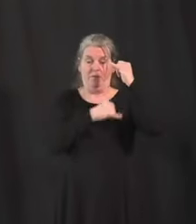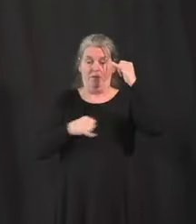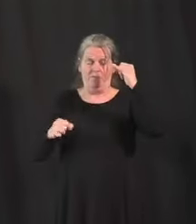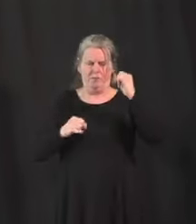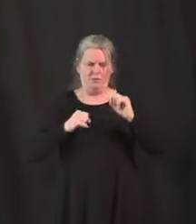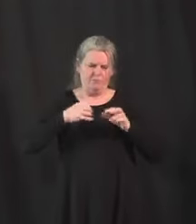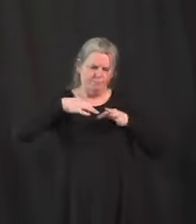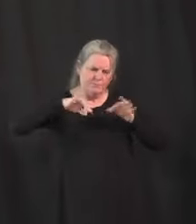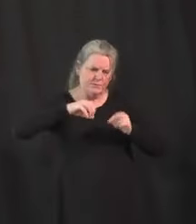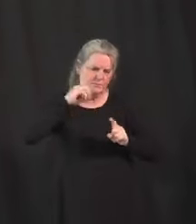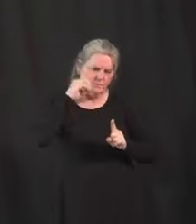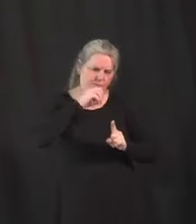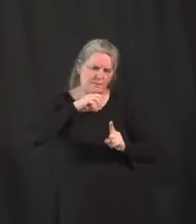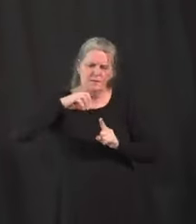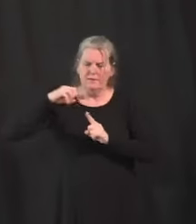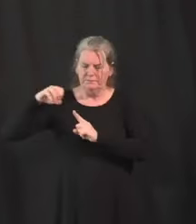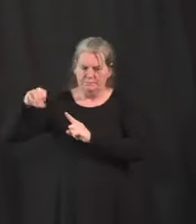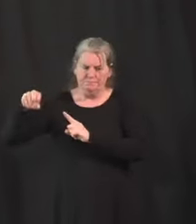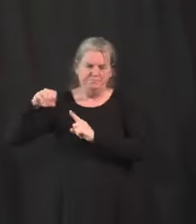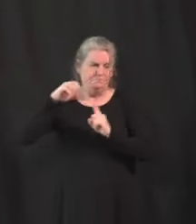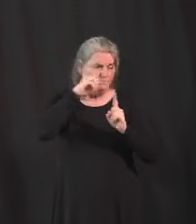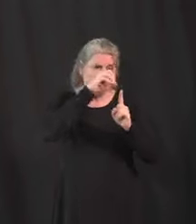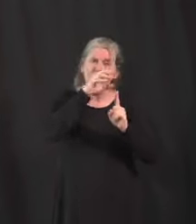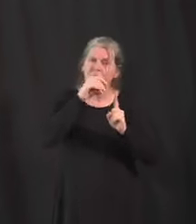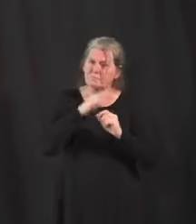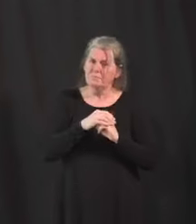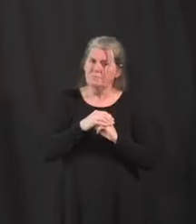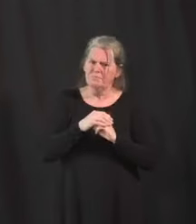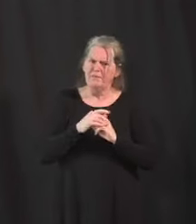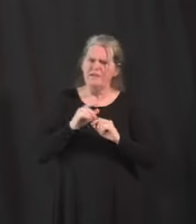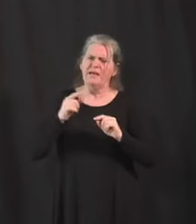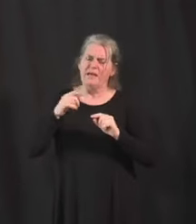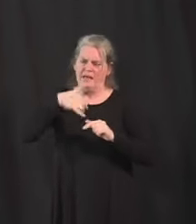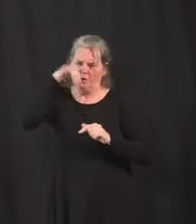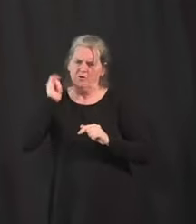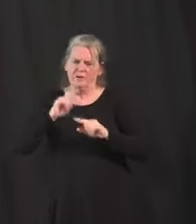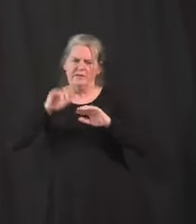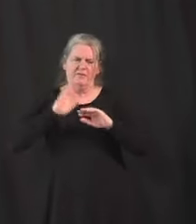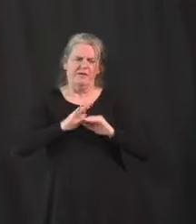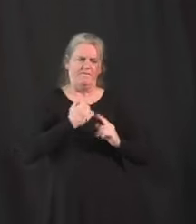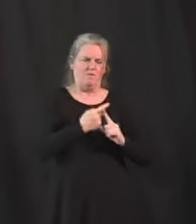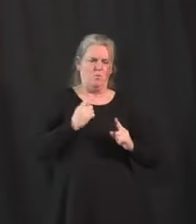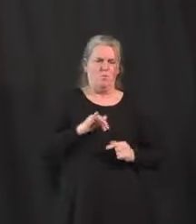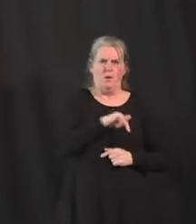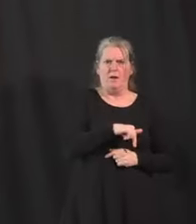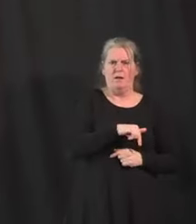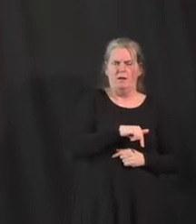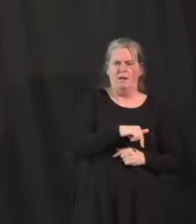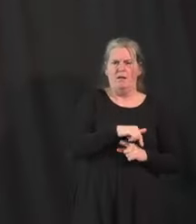JURISDICTION THEY'RE COMING FROM IS EXTREMELY IMPORTANT. WE ALSO KNOW THAT, YOU KNOW, YUKON IS A PLACE WHERE A LOT OF